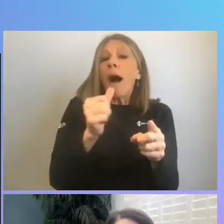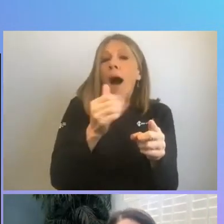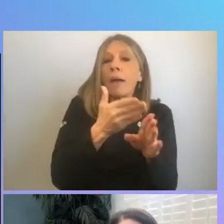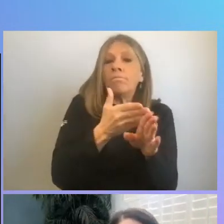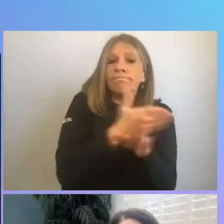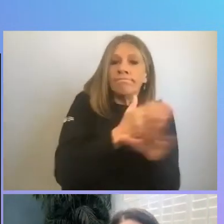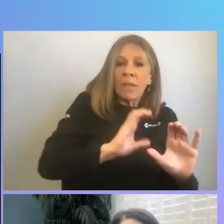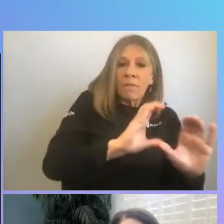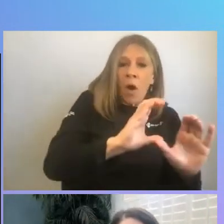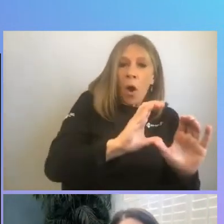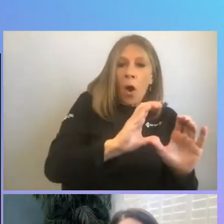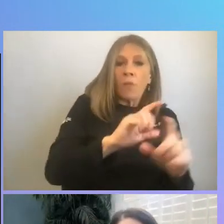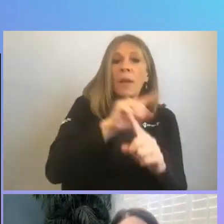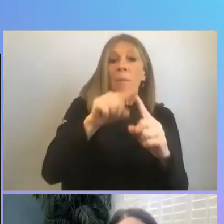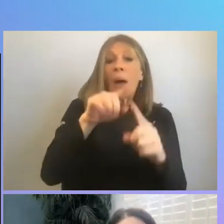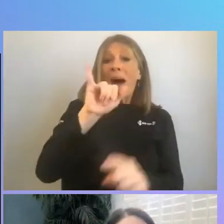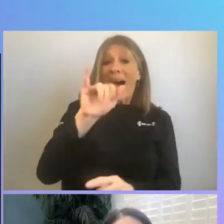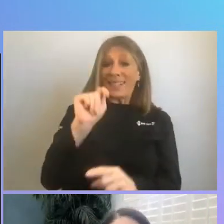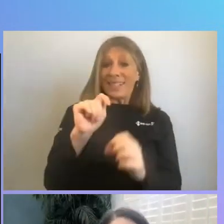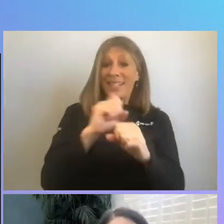, live about it, secure or accessibility during the